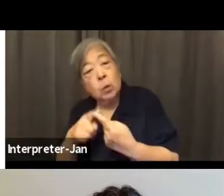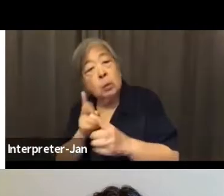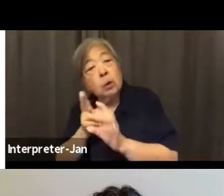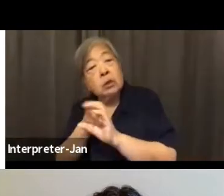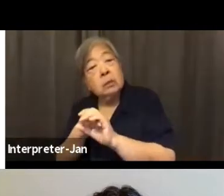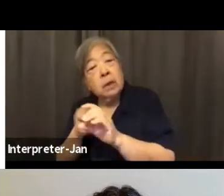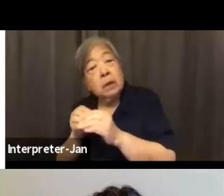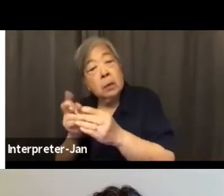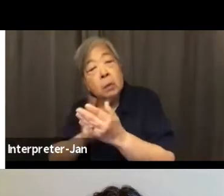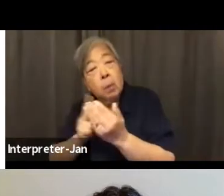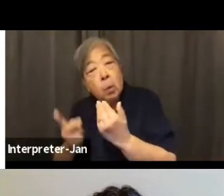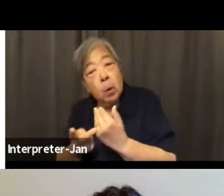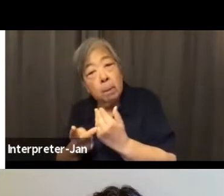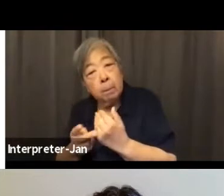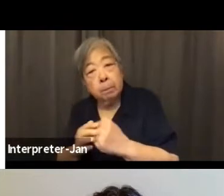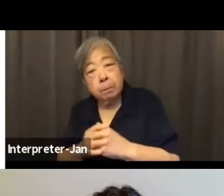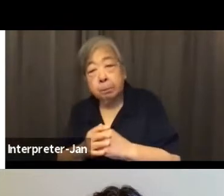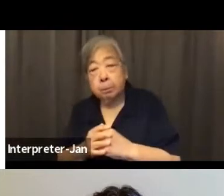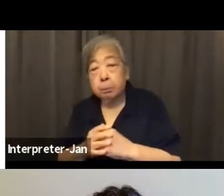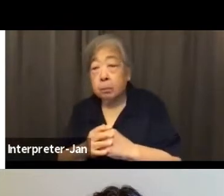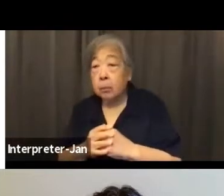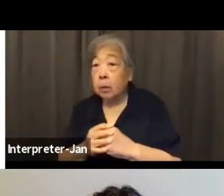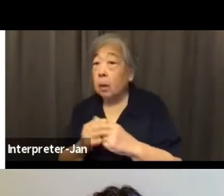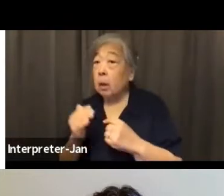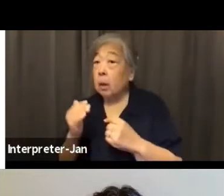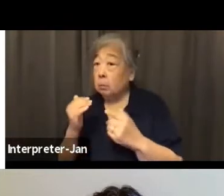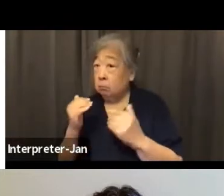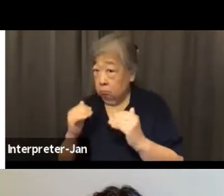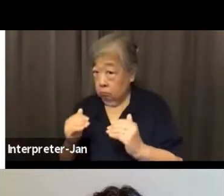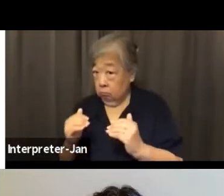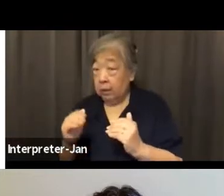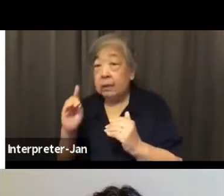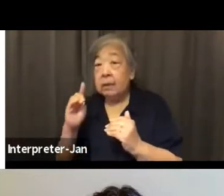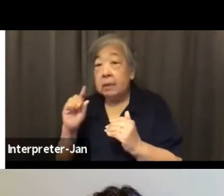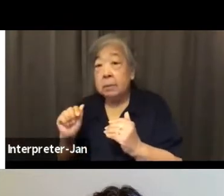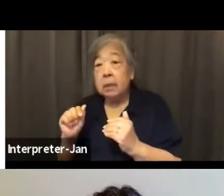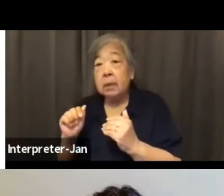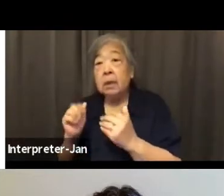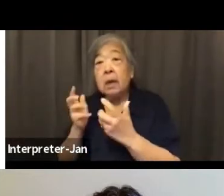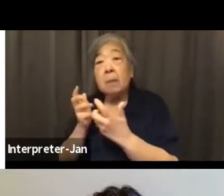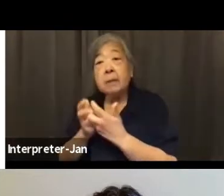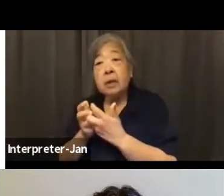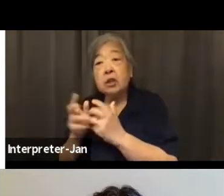Then the next thing we have is a disability accommodation policy which we share with students